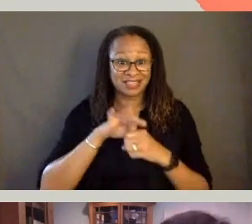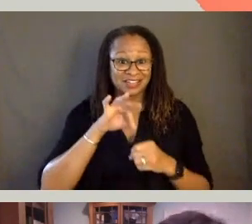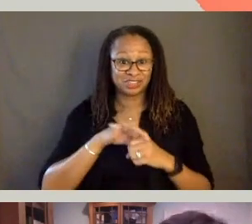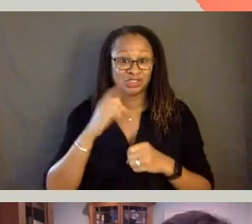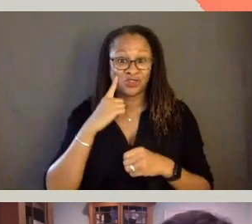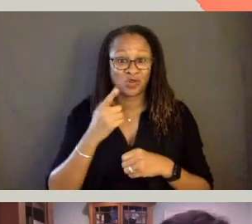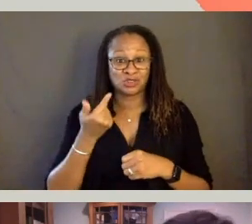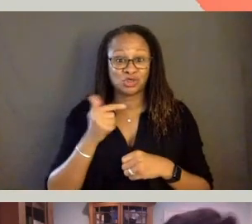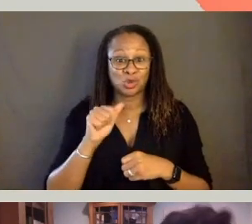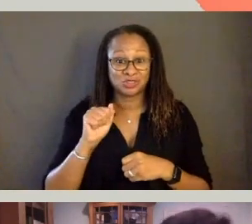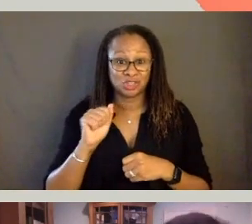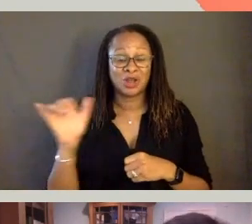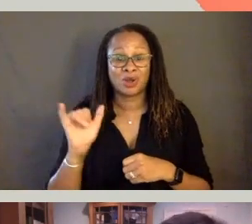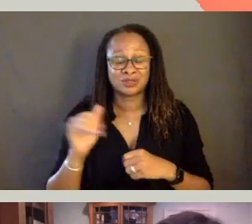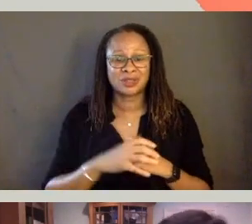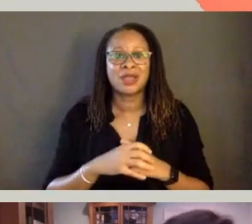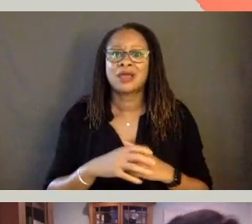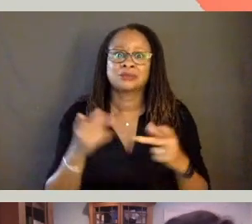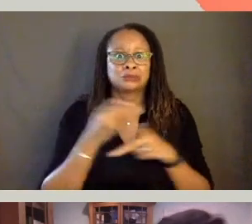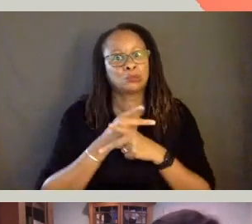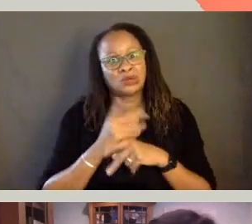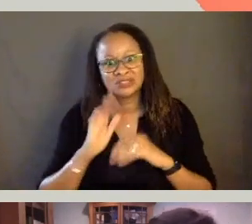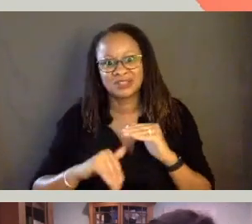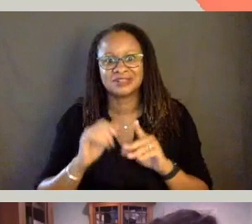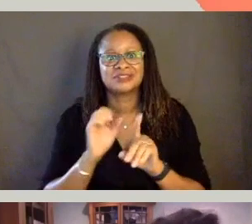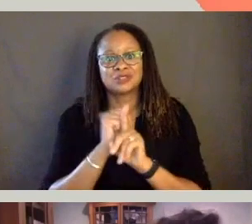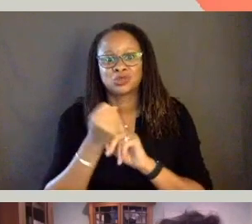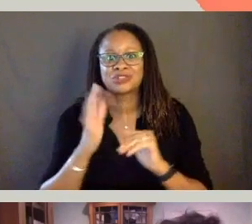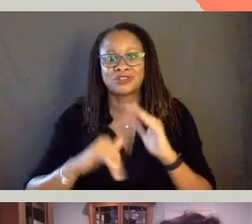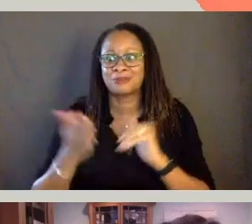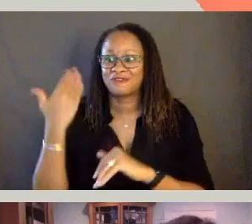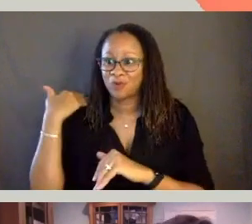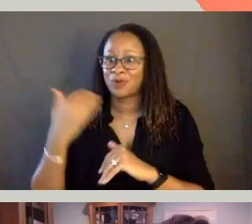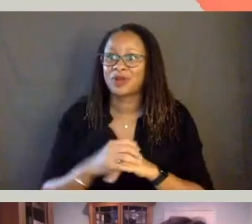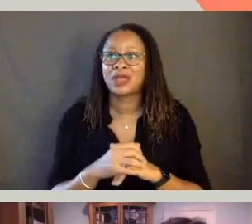It was even worse of a situation than it had been when we maybe asleep in there.